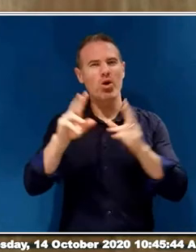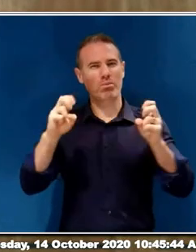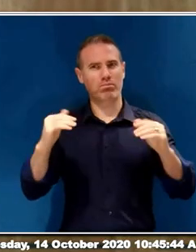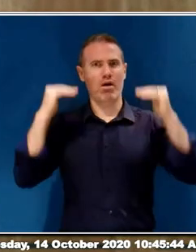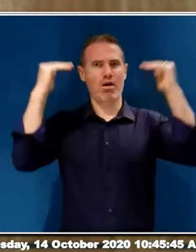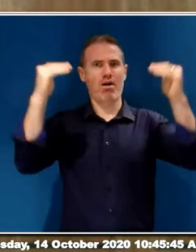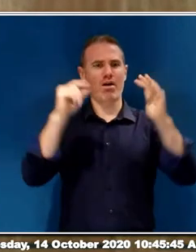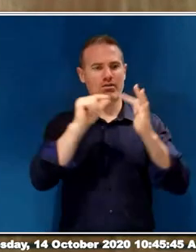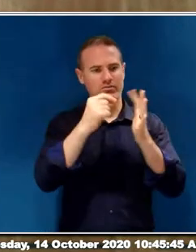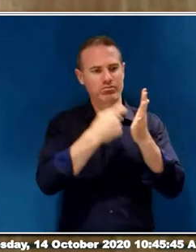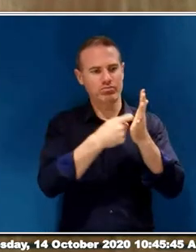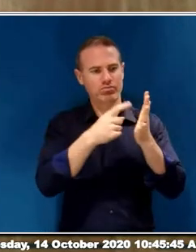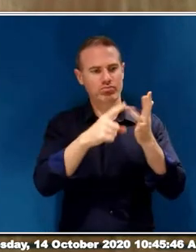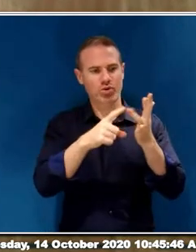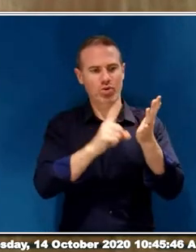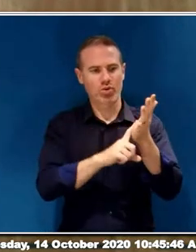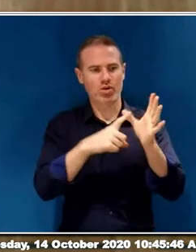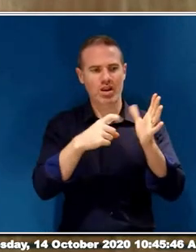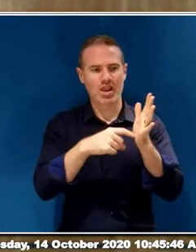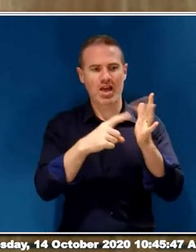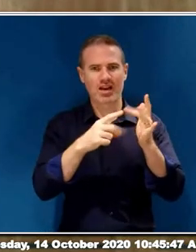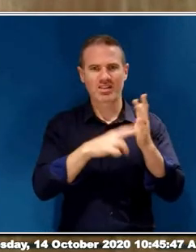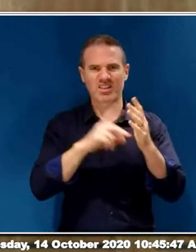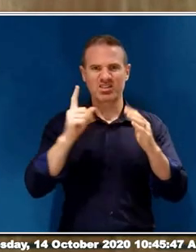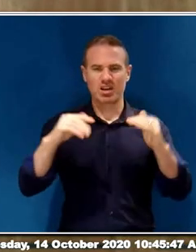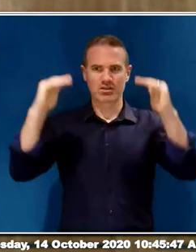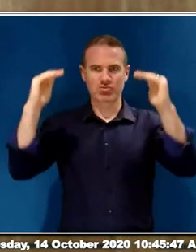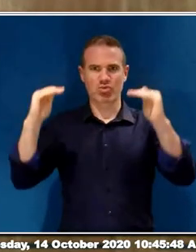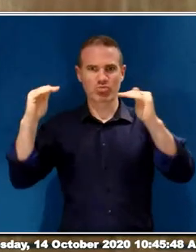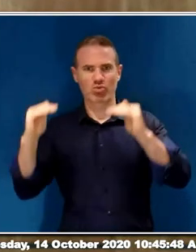a natural progression of the other two hormones had begun.